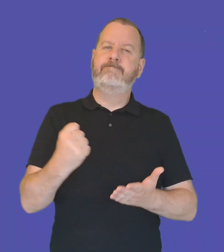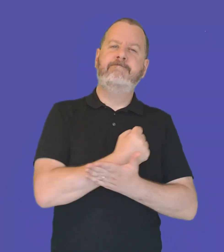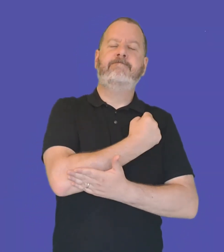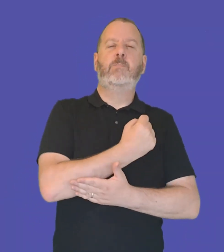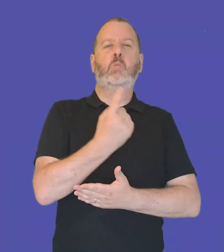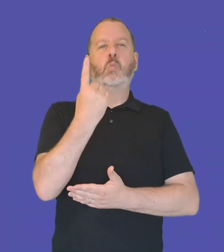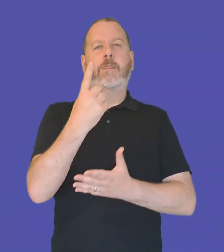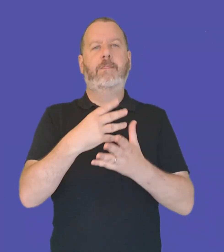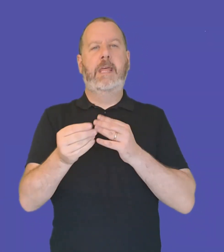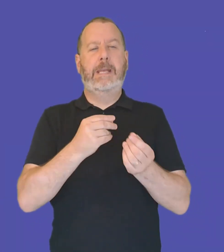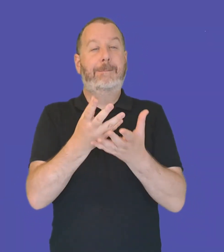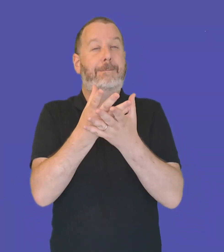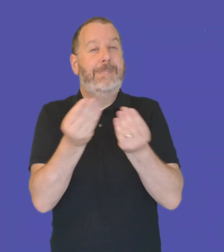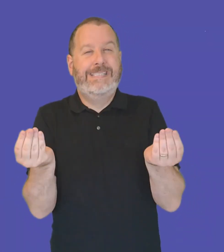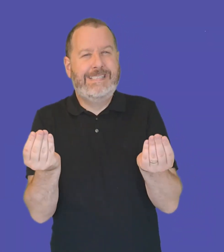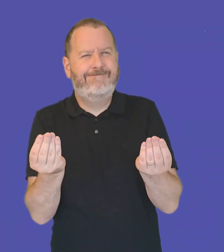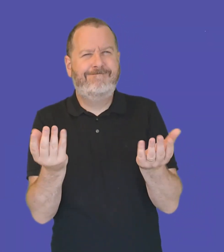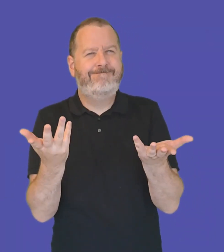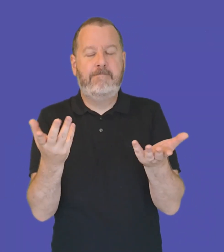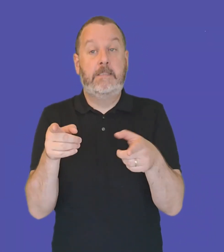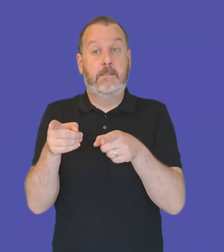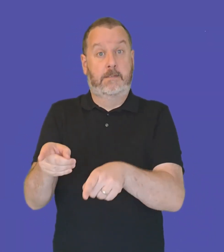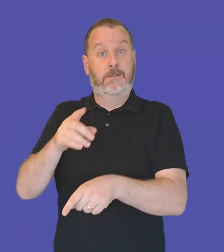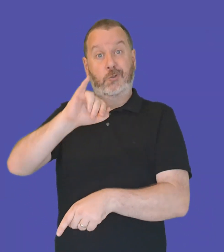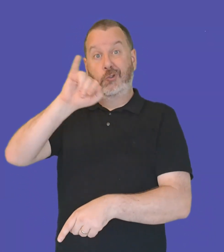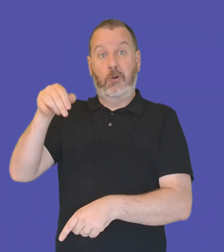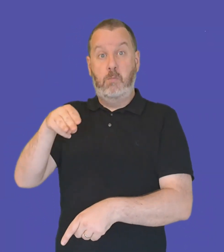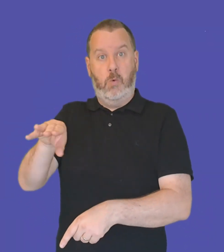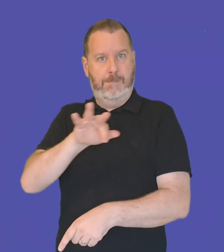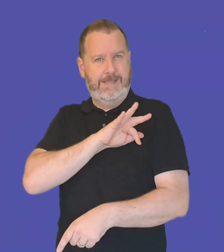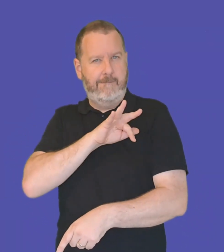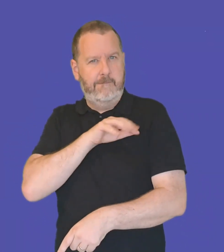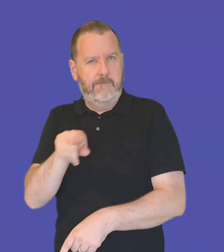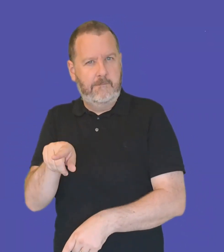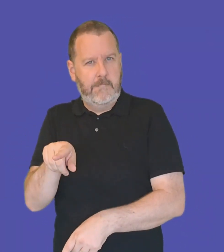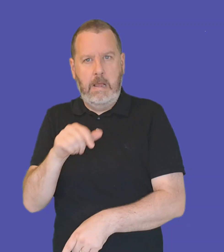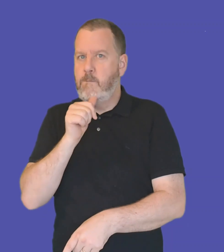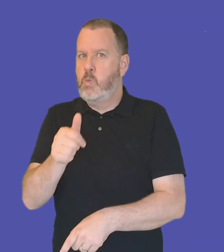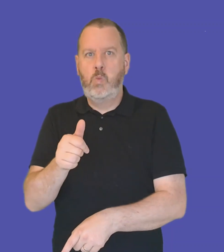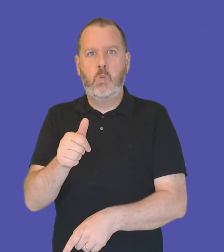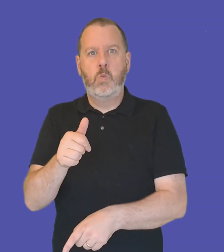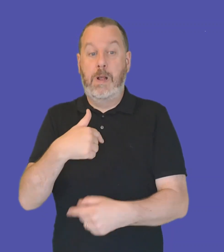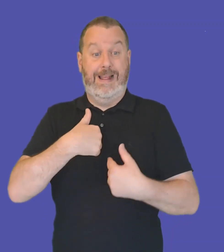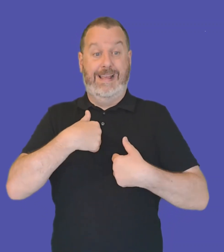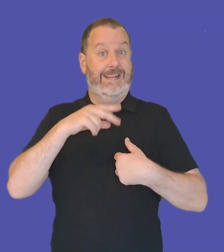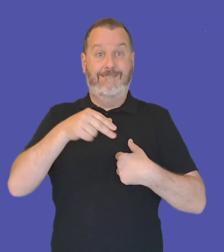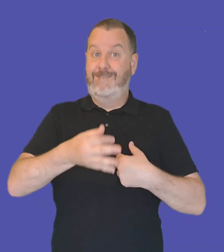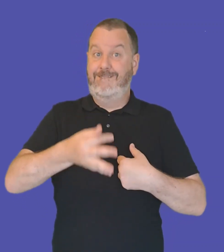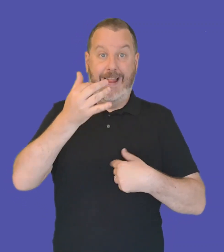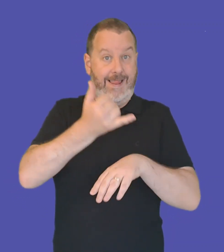One thing I'm sad about is - it's a pity we don't have more from John Moore himself at the moment,